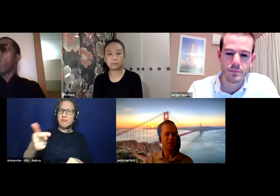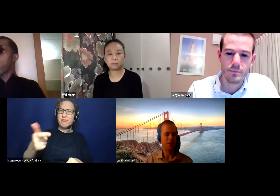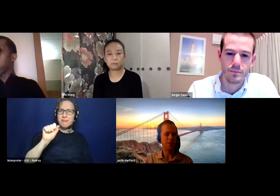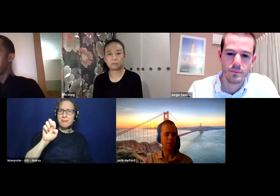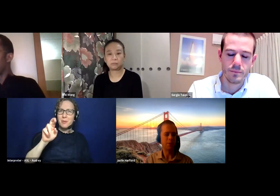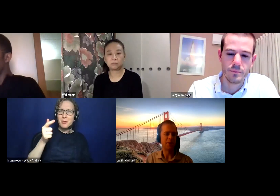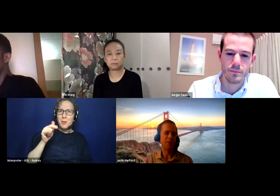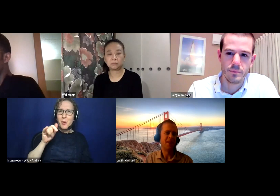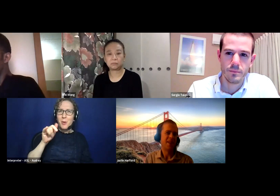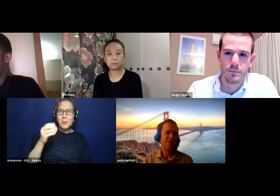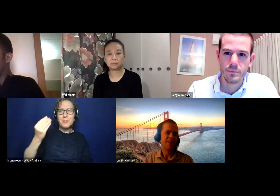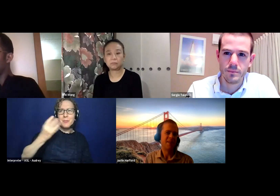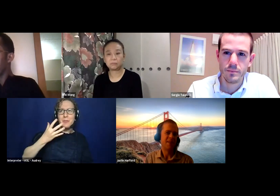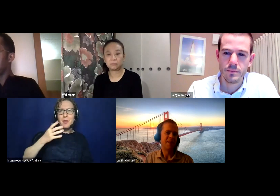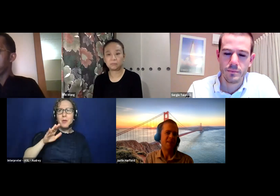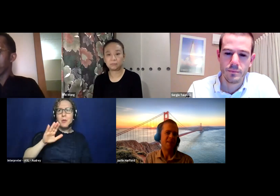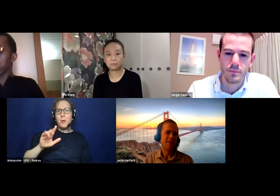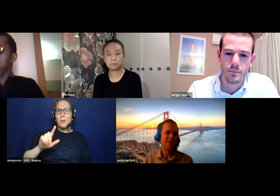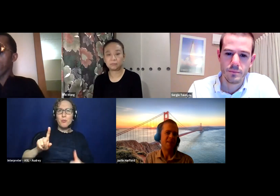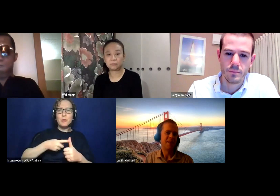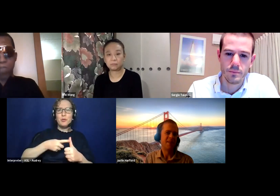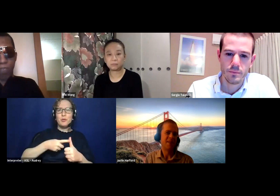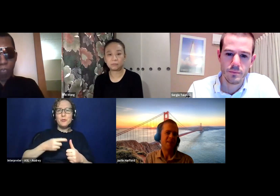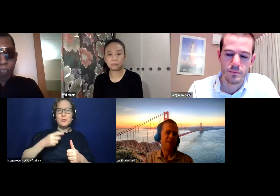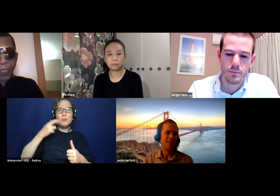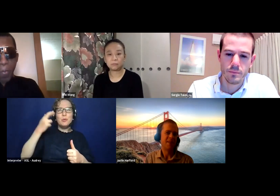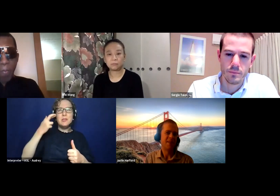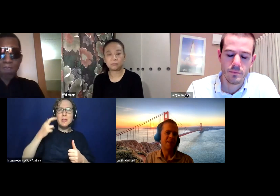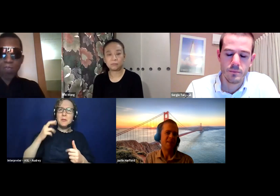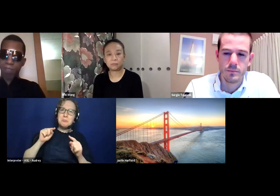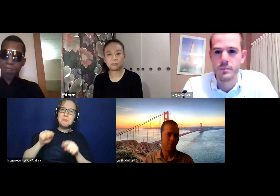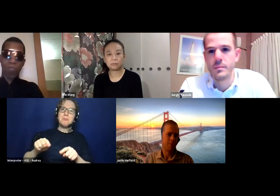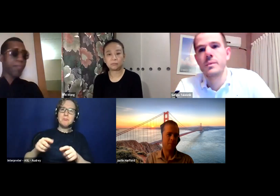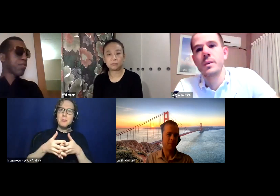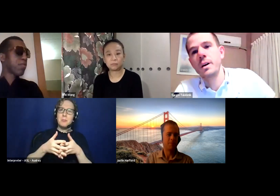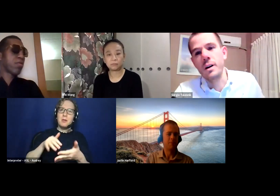tell us about your original motivation for coming to study in the United States.